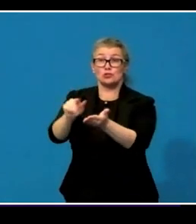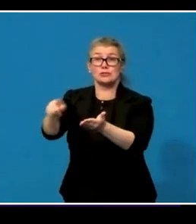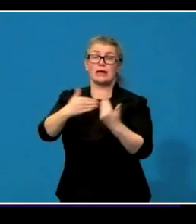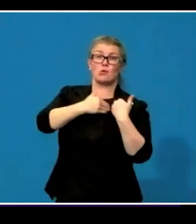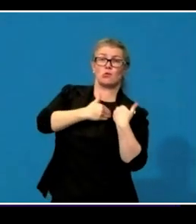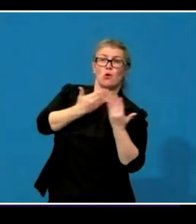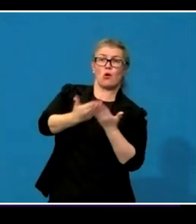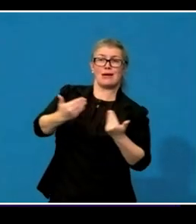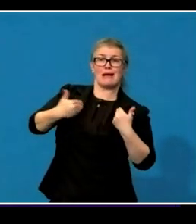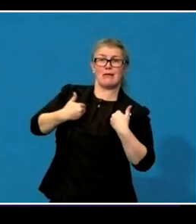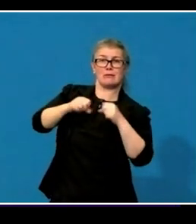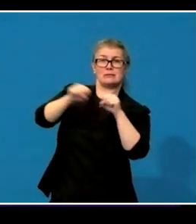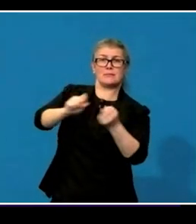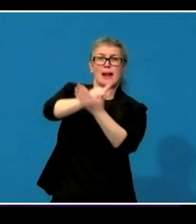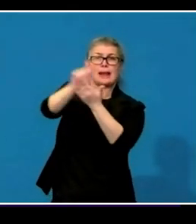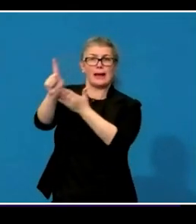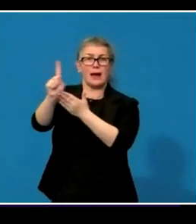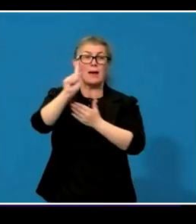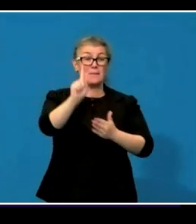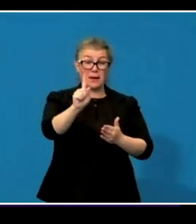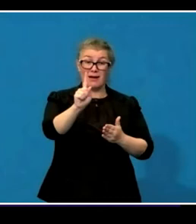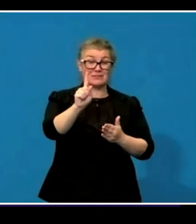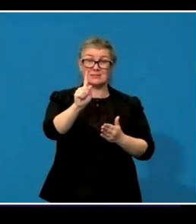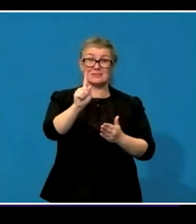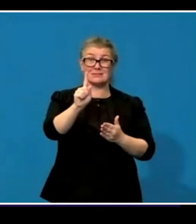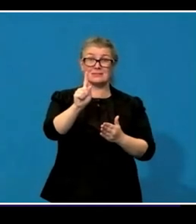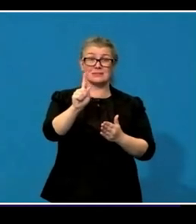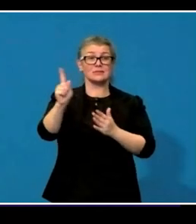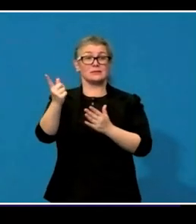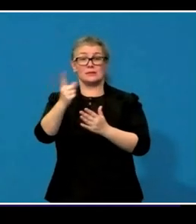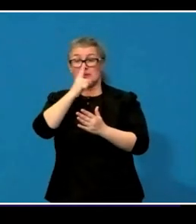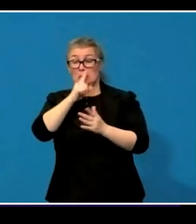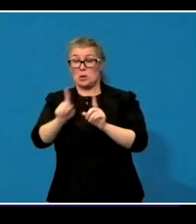The right therapy interventions can keep Joziah limber, stretched, and improve his